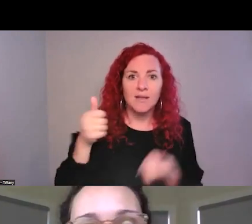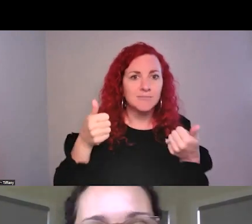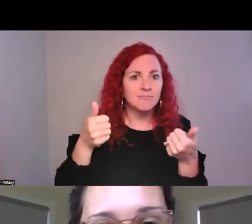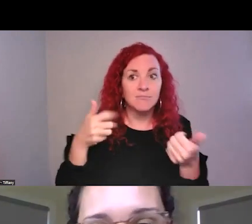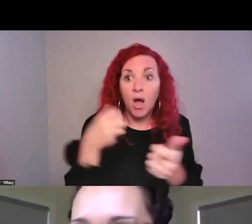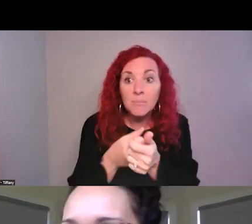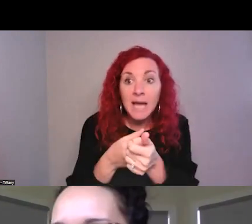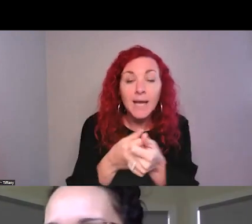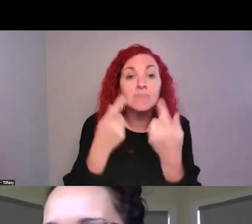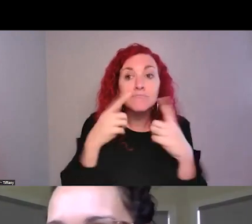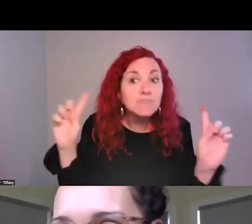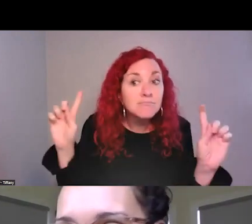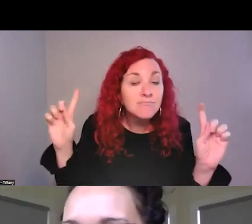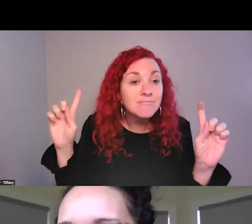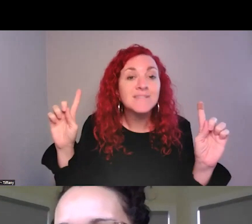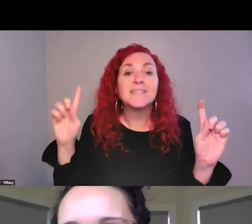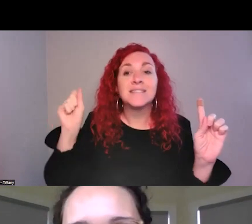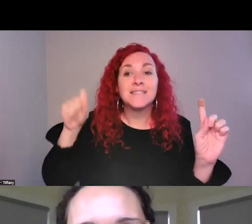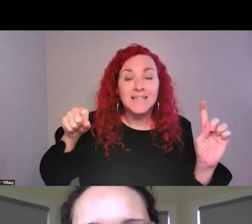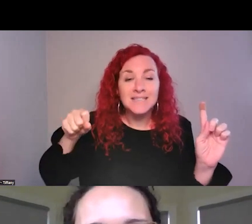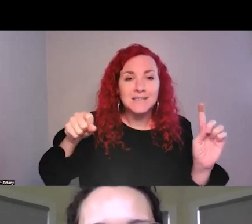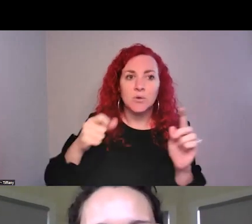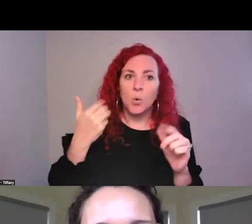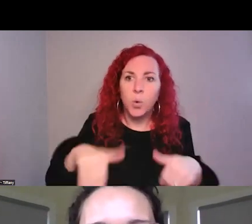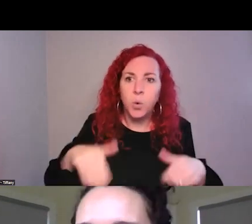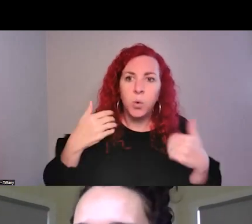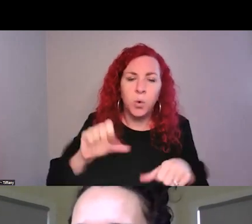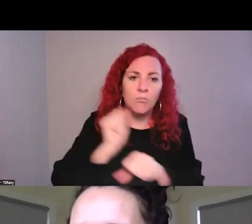NOT WITHOUT A LOT OF WORK AND MILESTONES, BUT WE DID IT AND WE ARE HERE